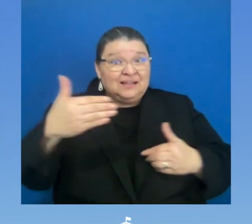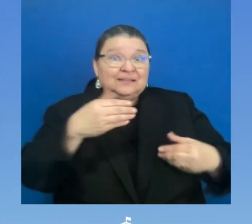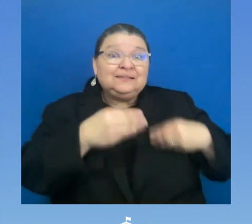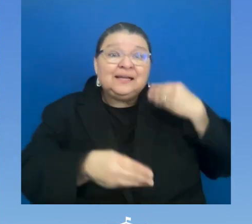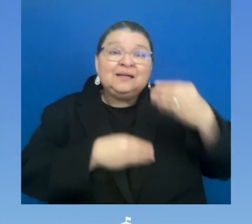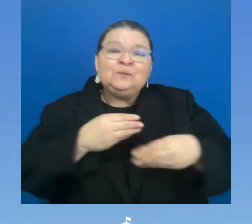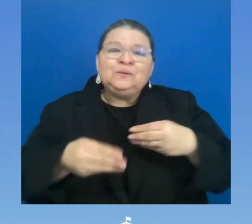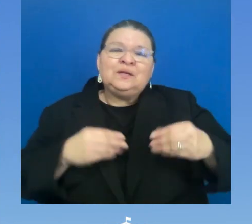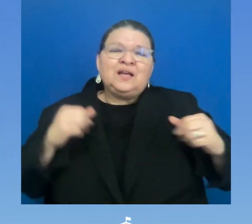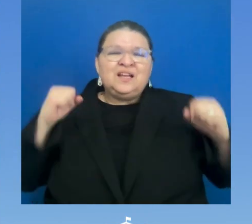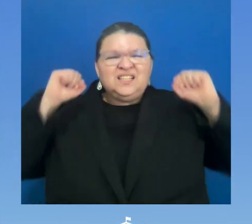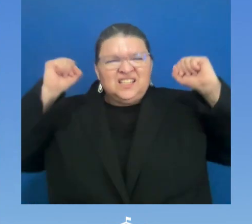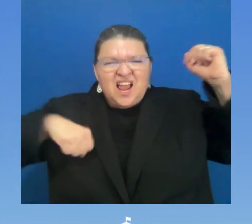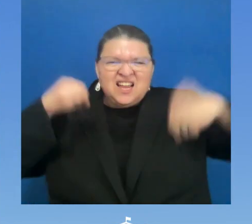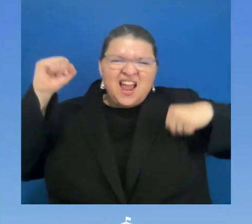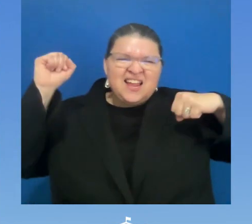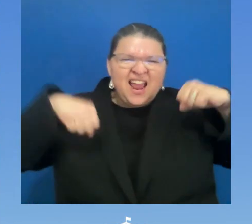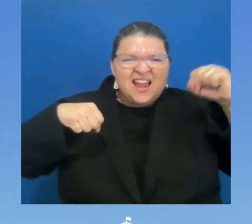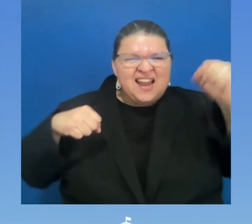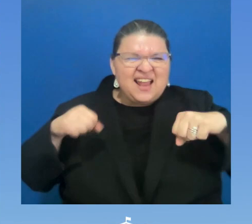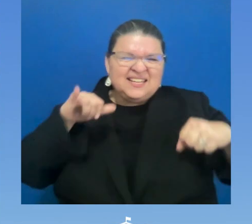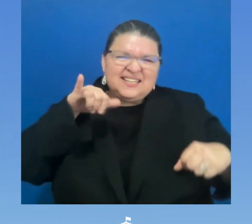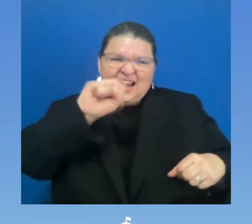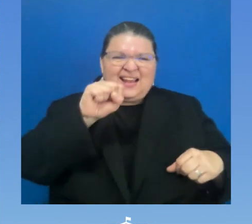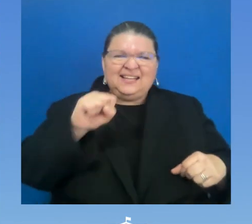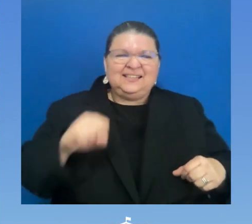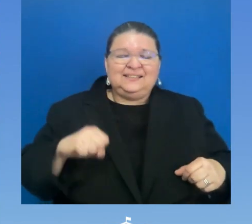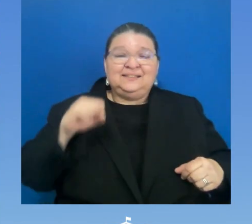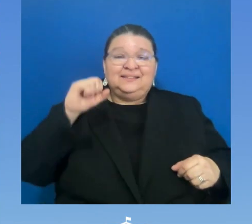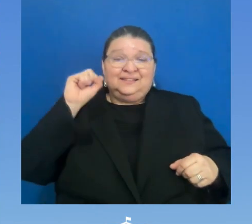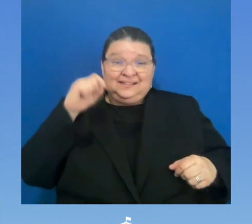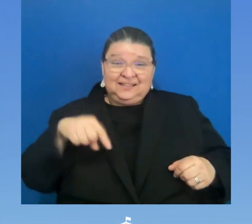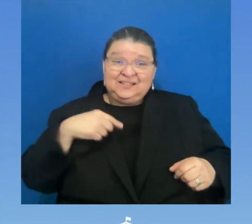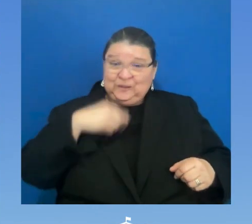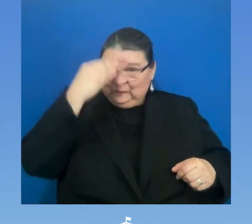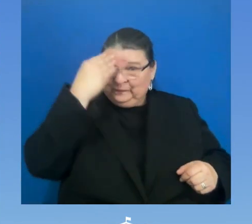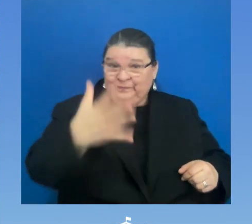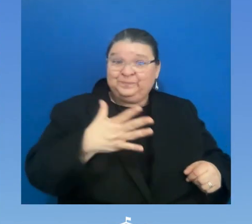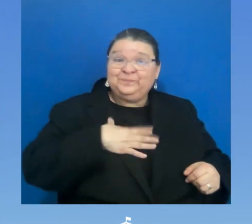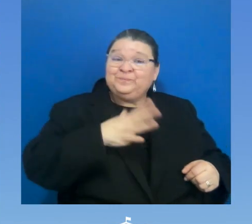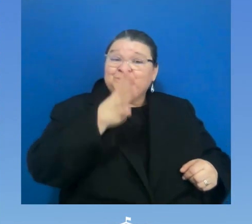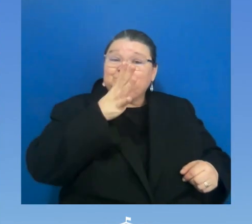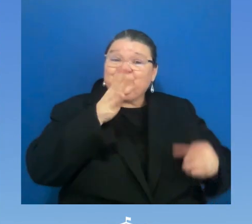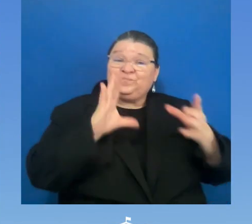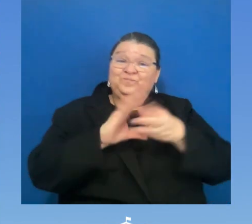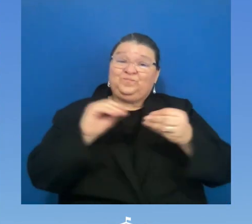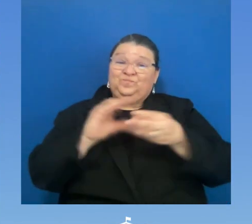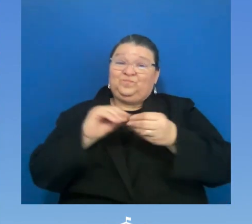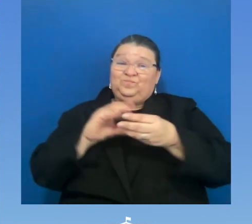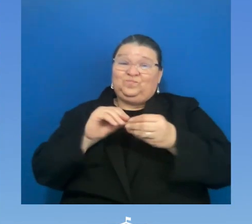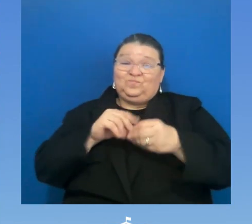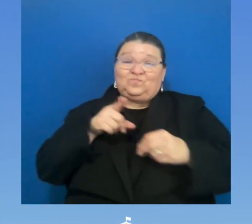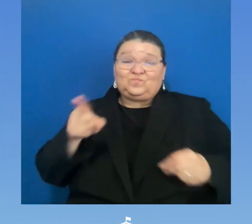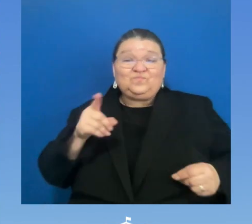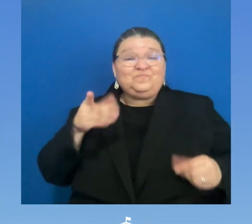I shared -- my mother had many sayings. One of them she would say to me, "Kamala, you may be the first to do many things, but make sure you're not the last." And what I love